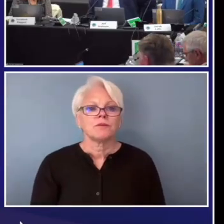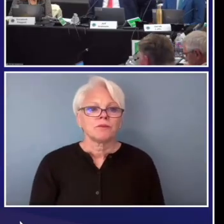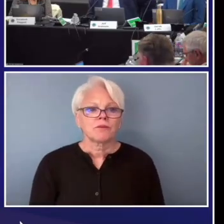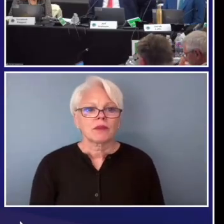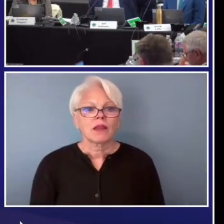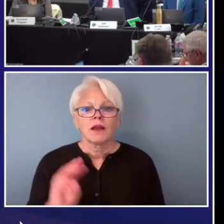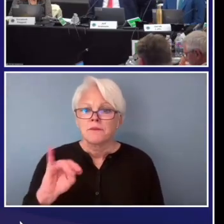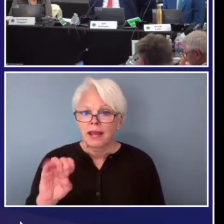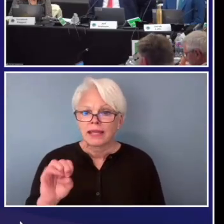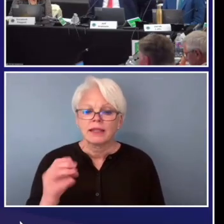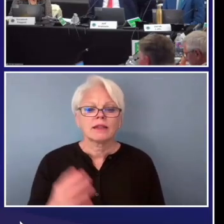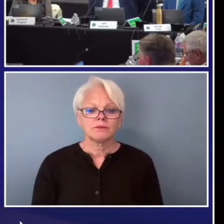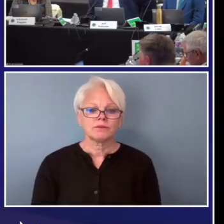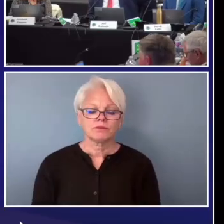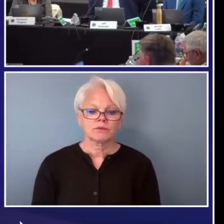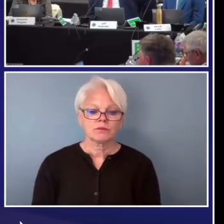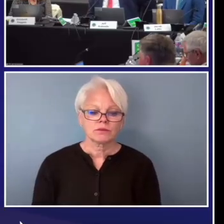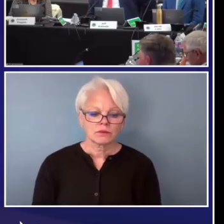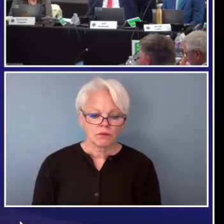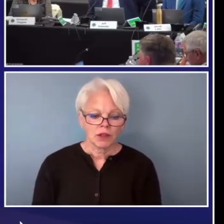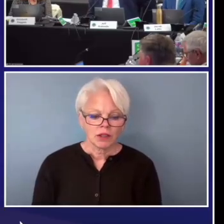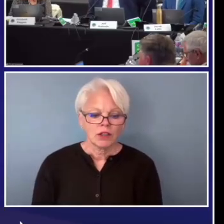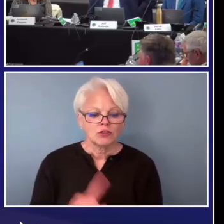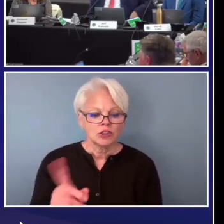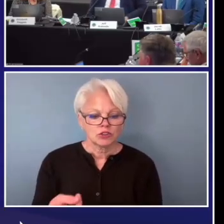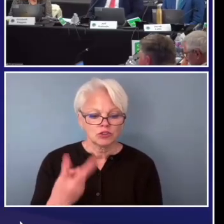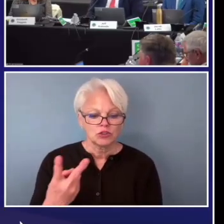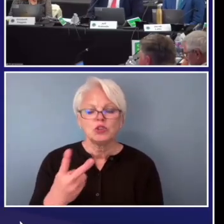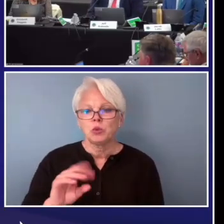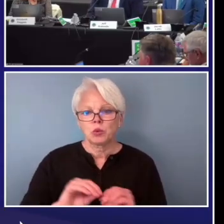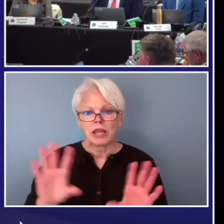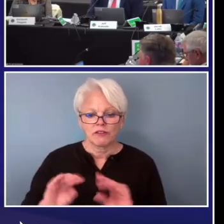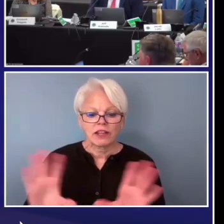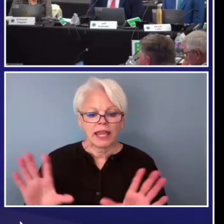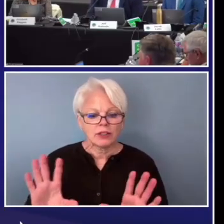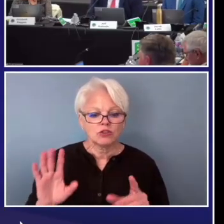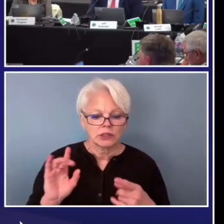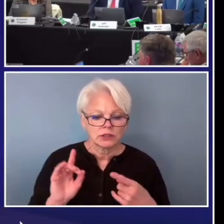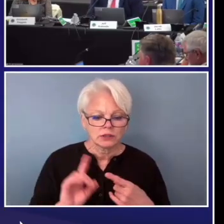Um, just 2 clarifications. One, am I correct that there is